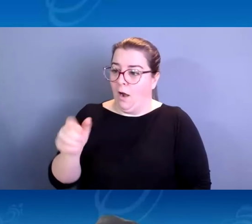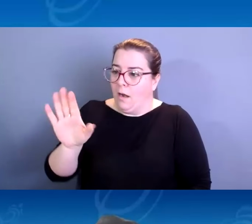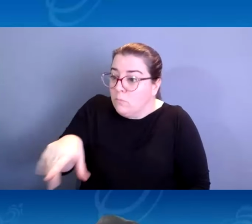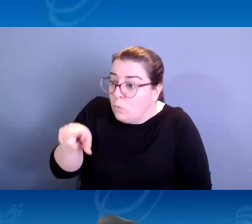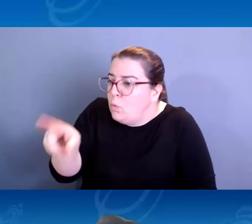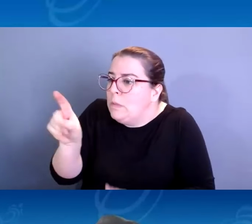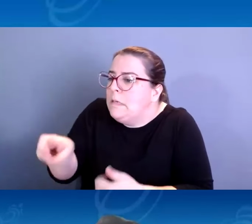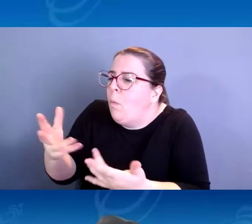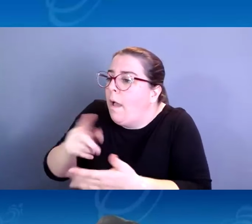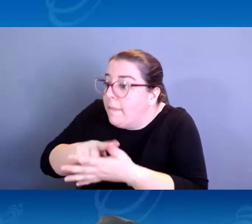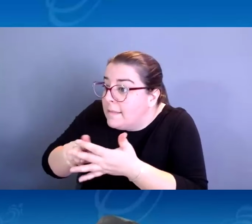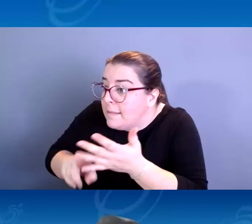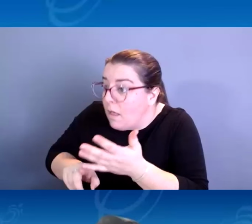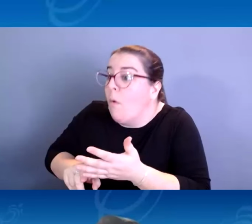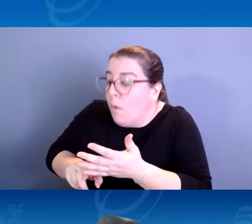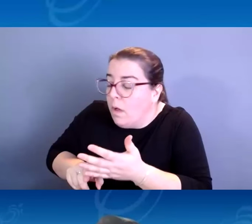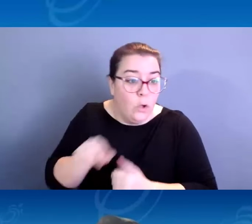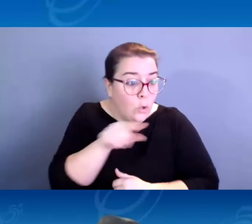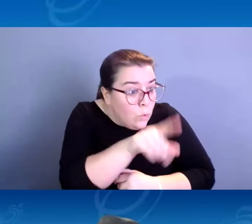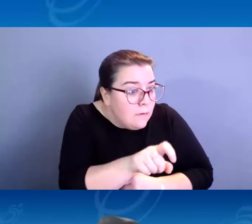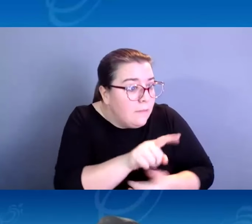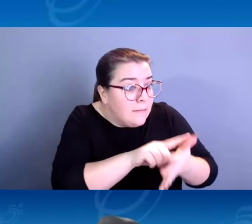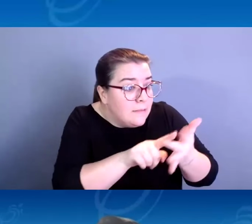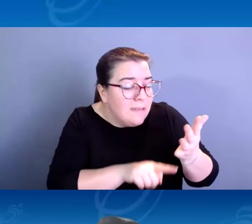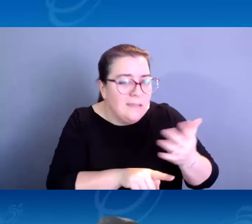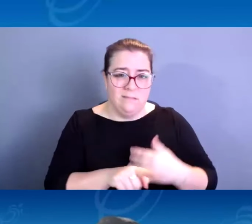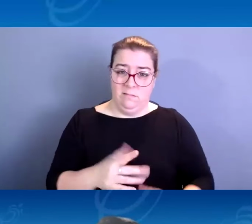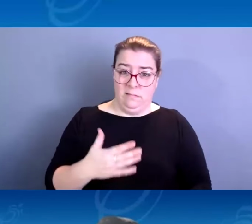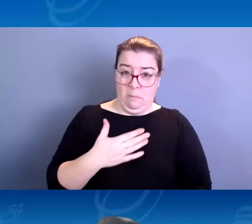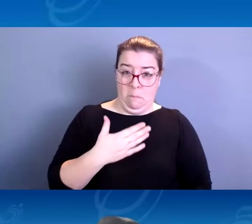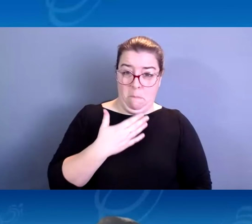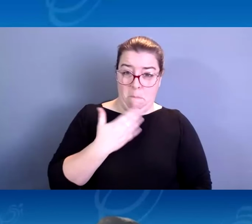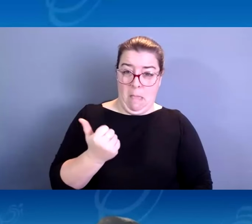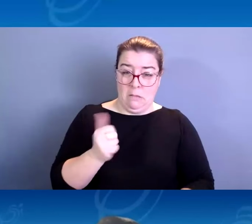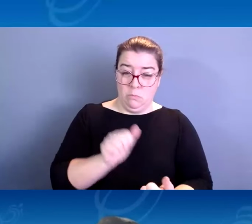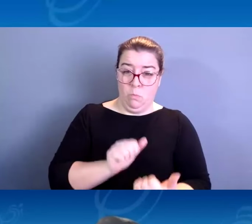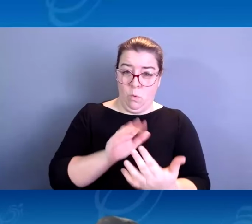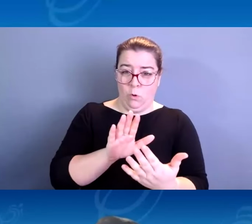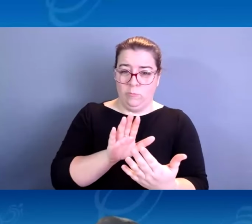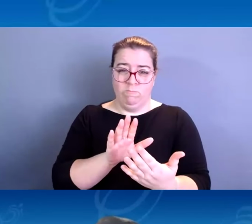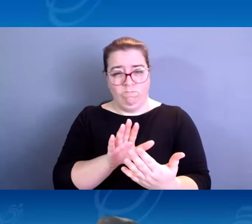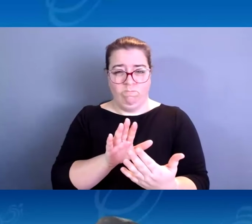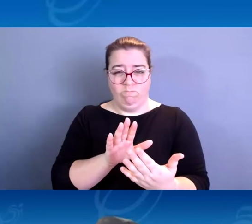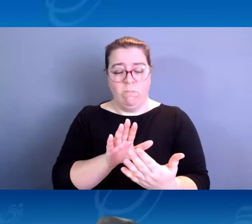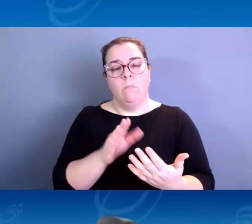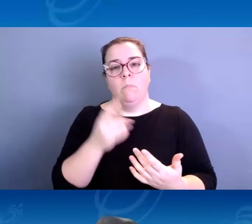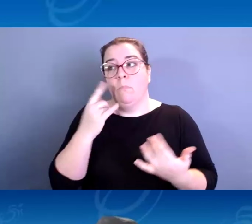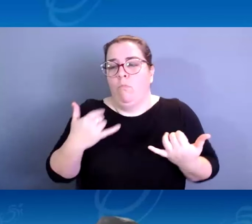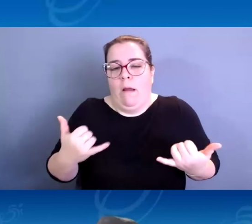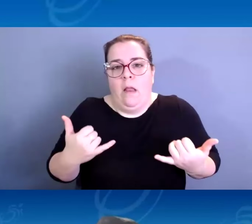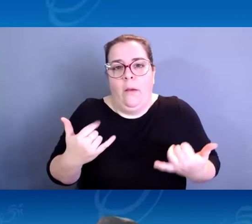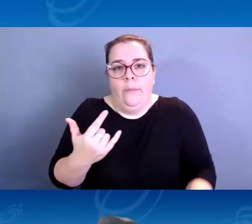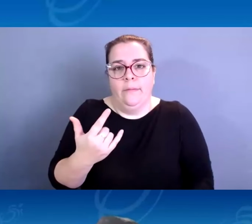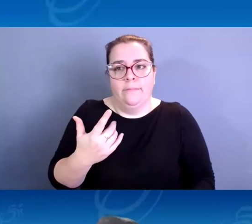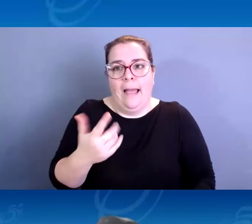is the best option, but the only option we have right now. And I think until people realize and recognize that, you know what,